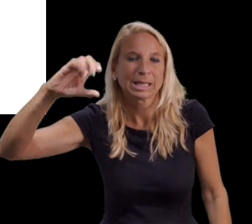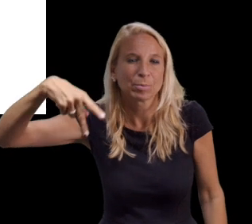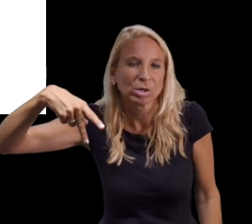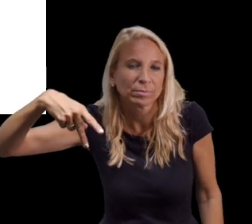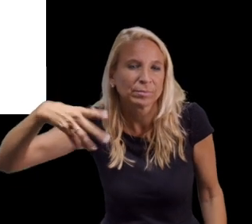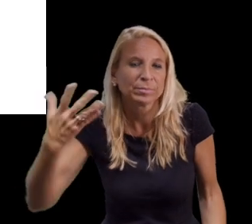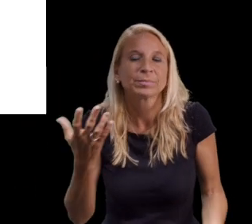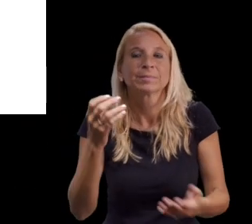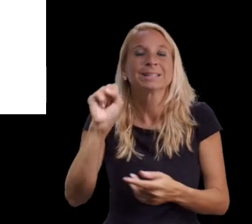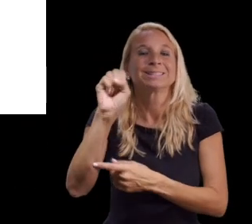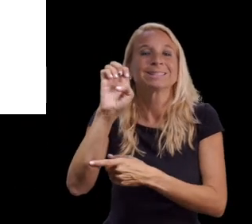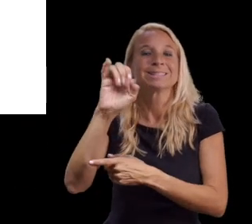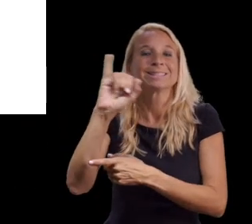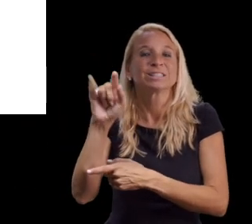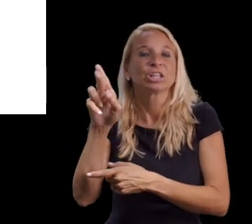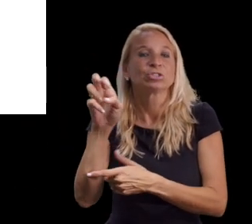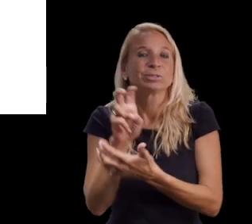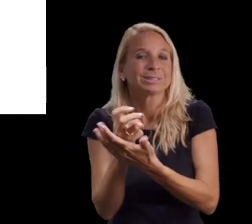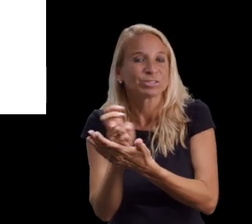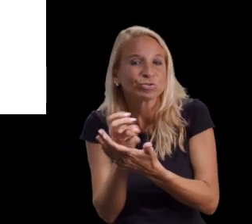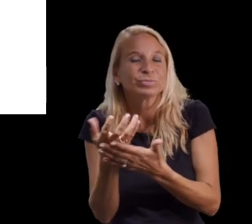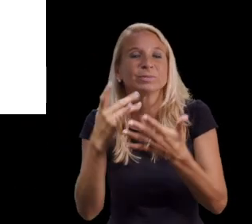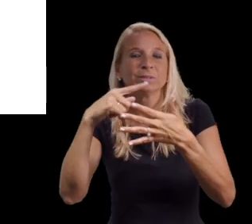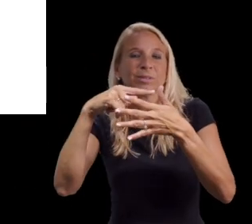seizure disorders, and maybe spina bifida.